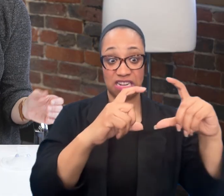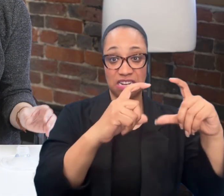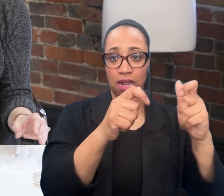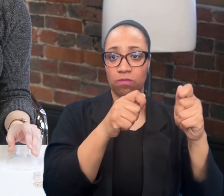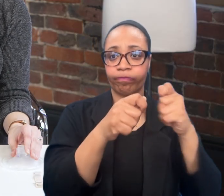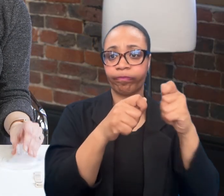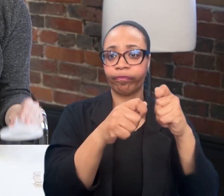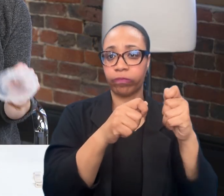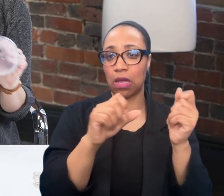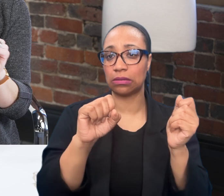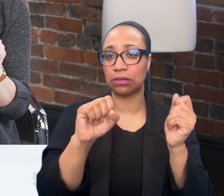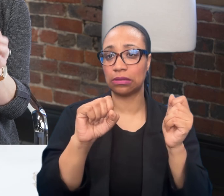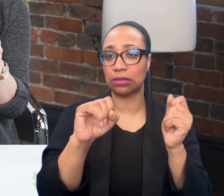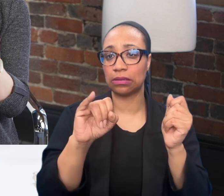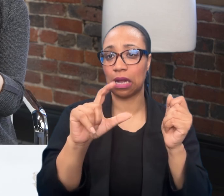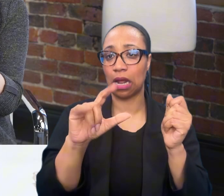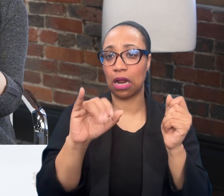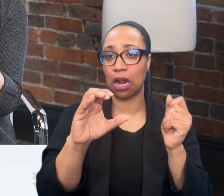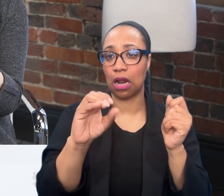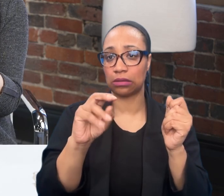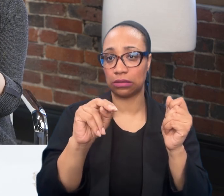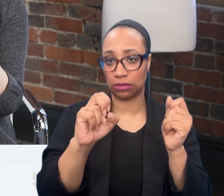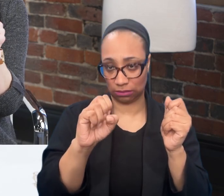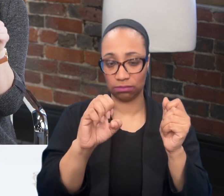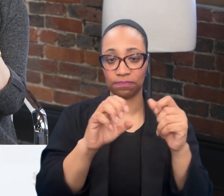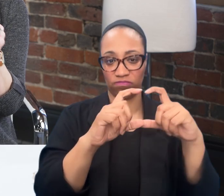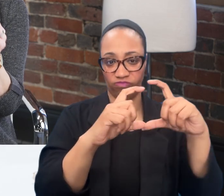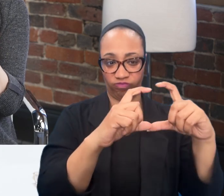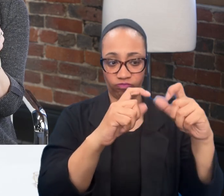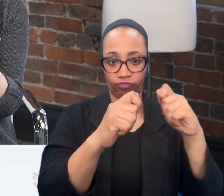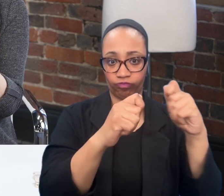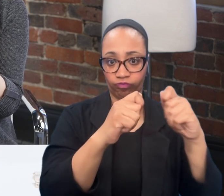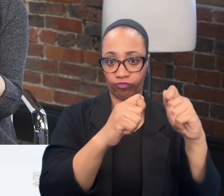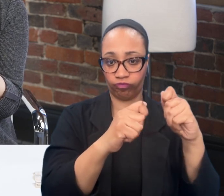that they do that is the initial silicone shield which again it's not a hard plastic